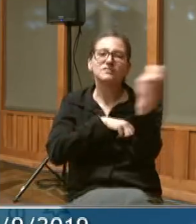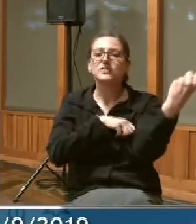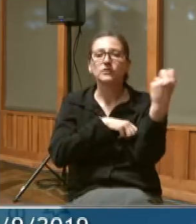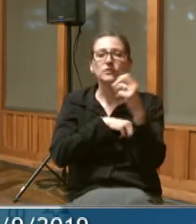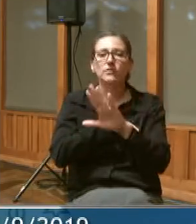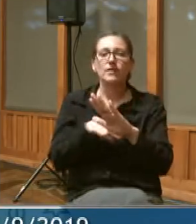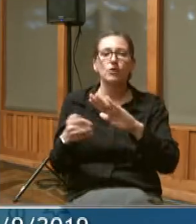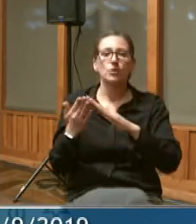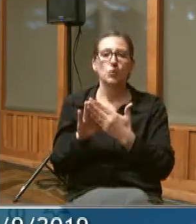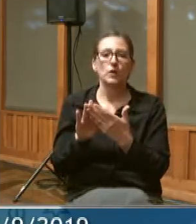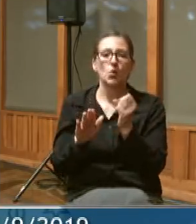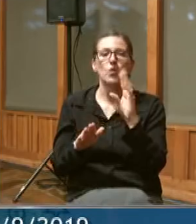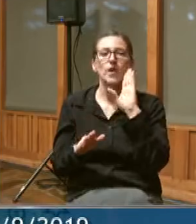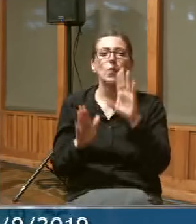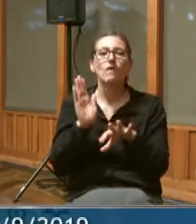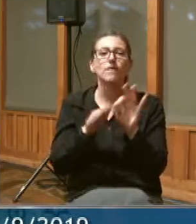BUT YOU CAN'T HAVE IT BOTH WAYS. YOU PAY FOR WHAT THEY NEED NOW